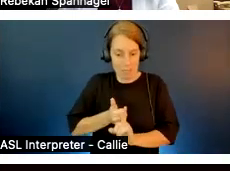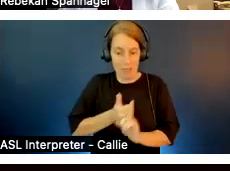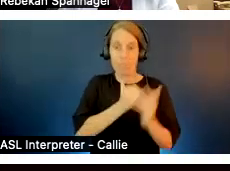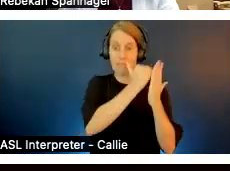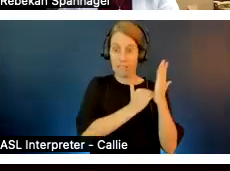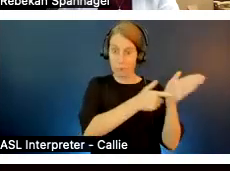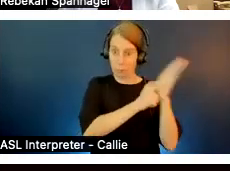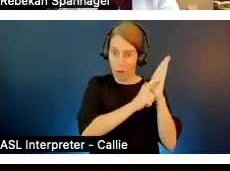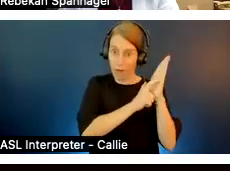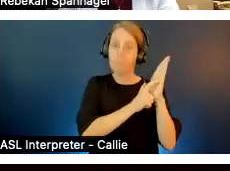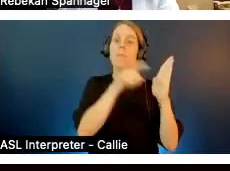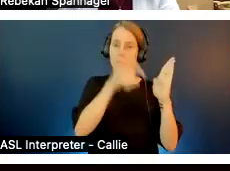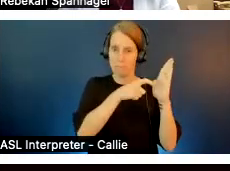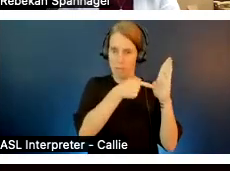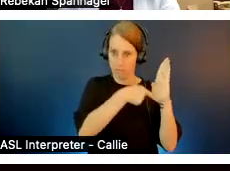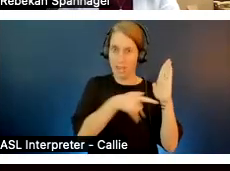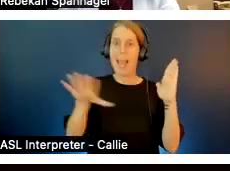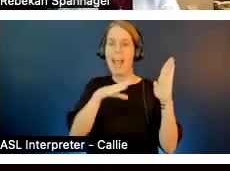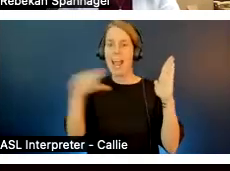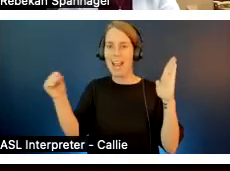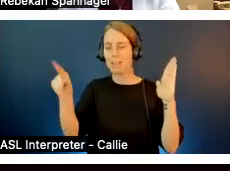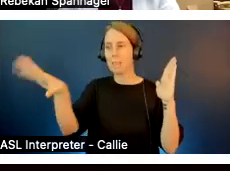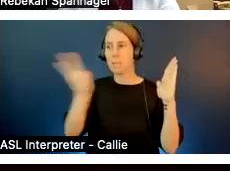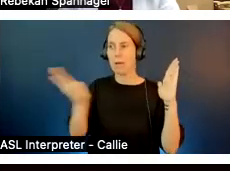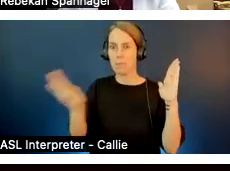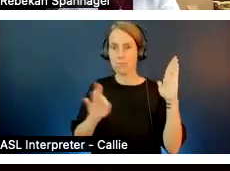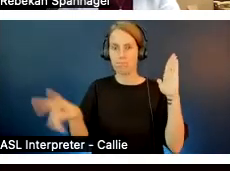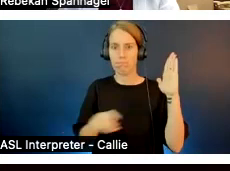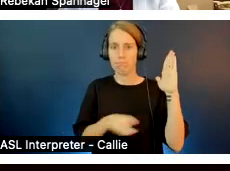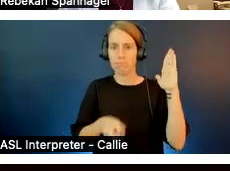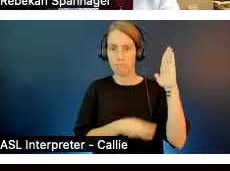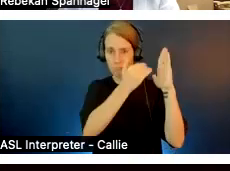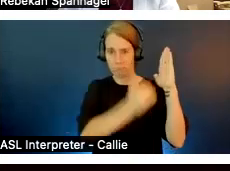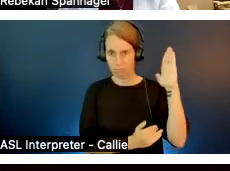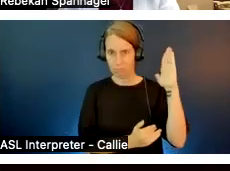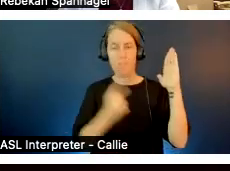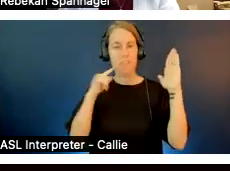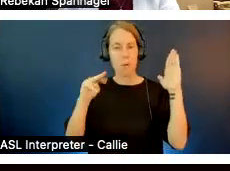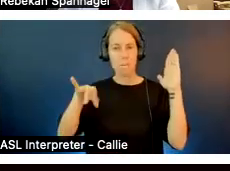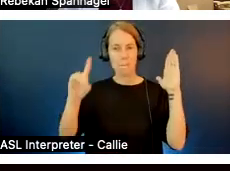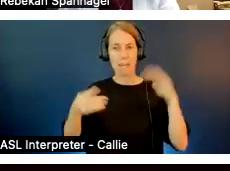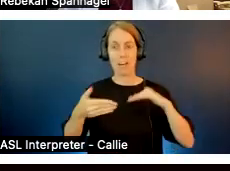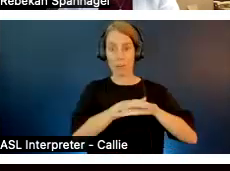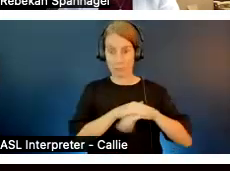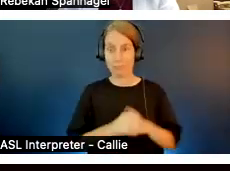services what they want to put into their state plan or their state insurance policy so um it's